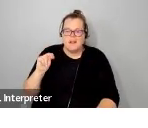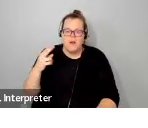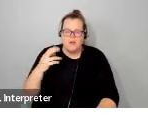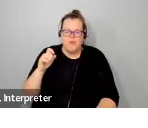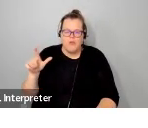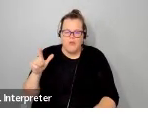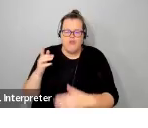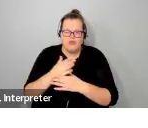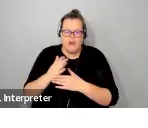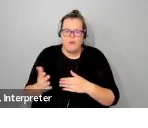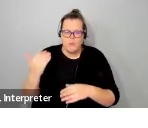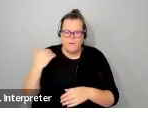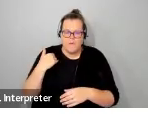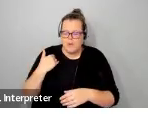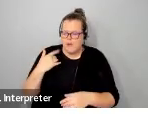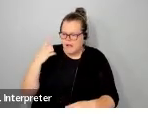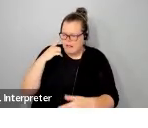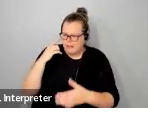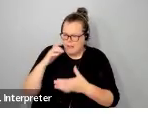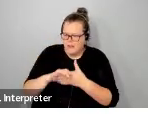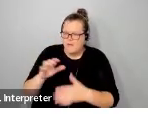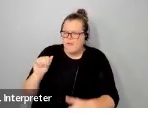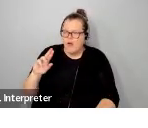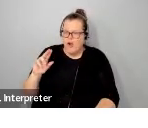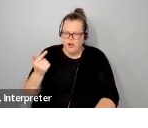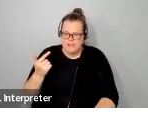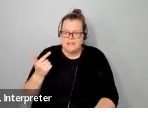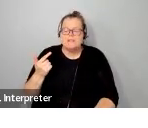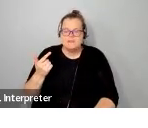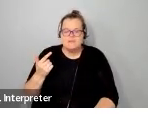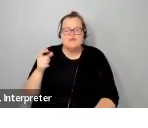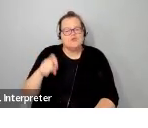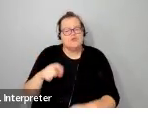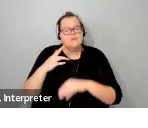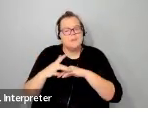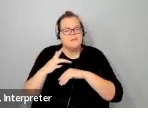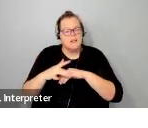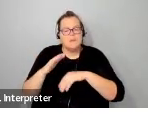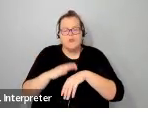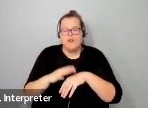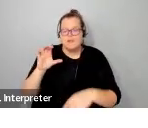the August town hall. So that should be available on the CSW website as well.